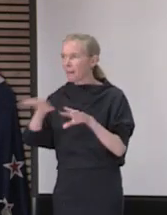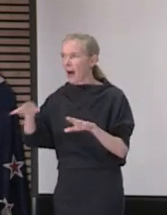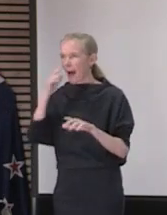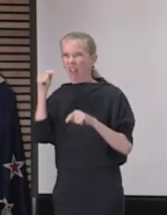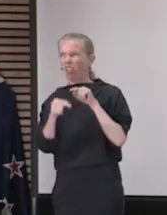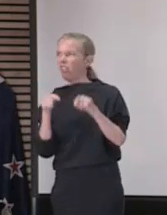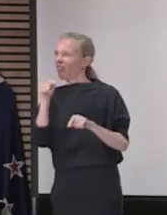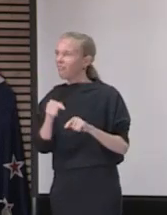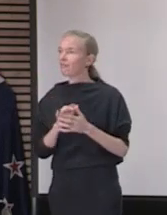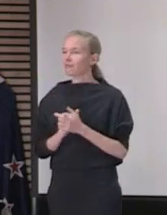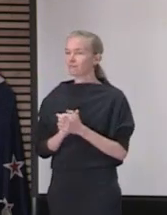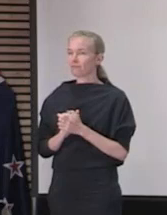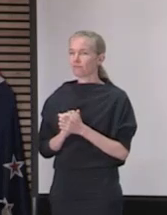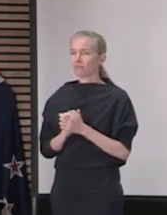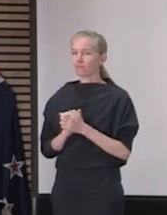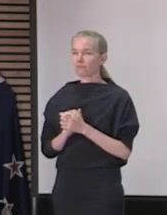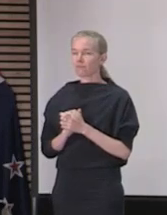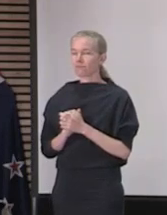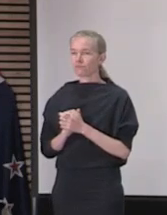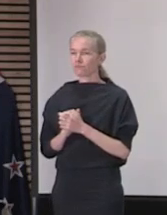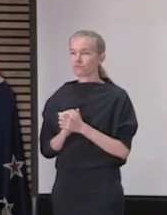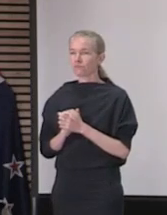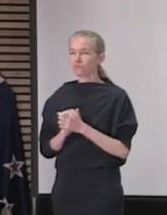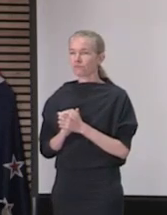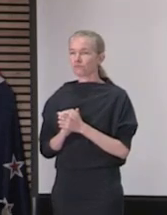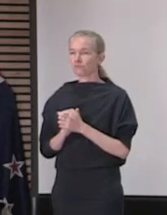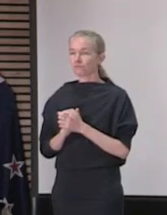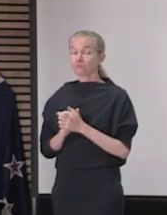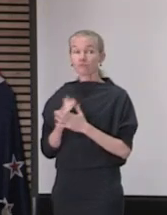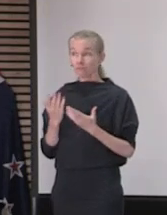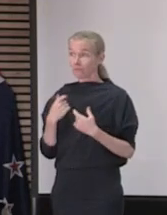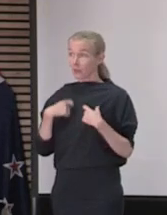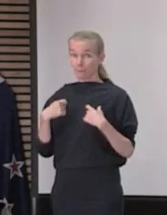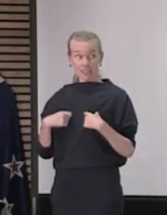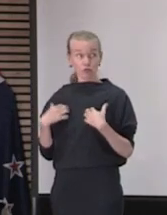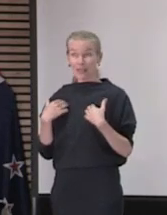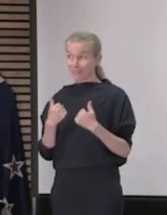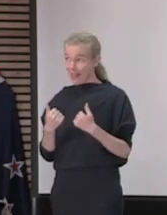And peopleaffected get a phone call fromthe Ministry of Health. So ifthey're affected, they know.